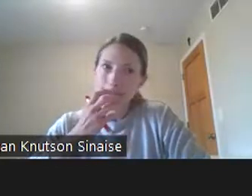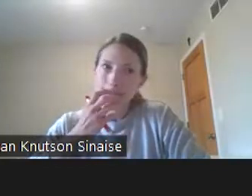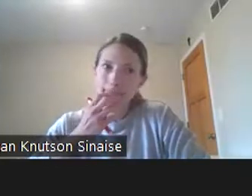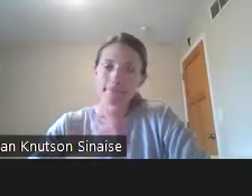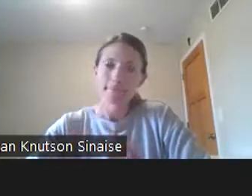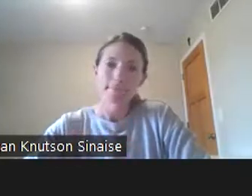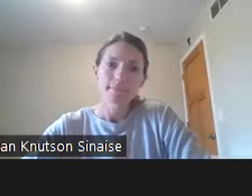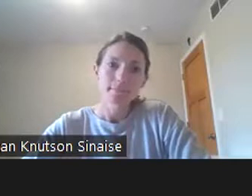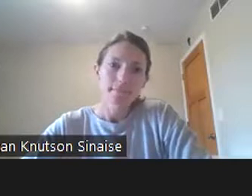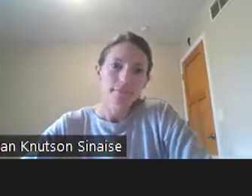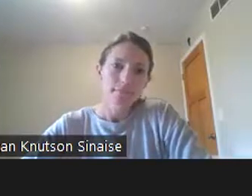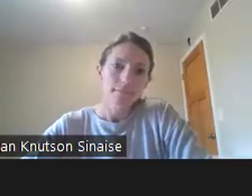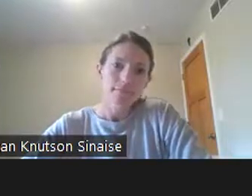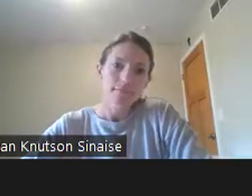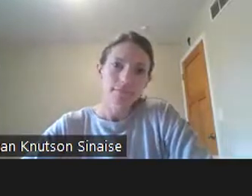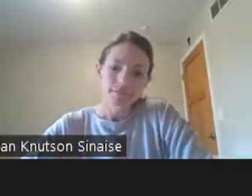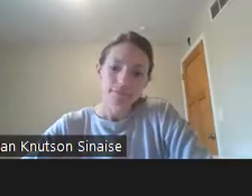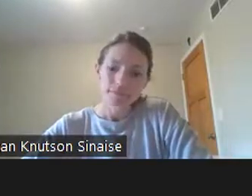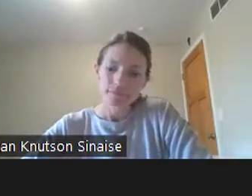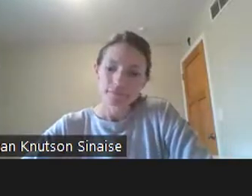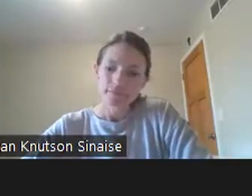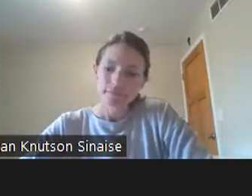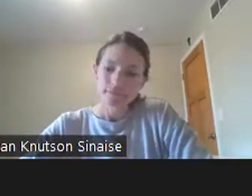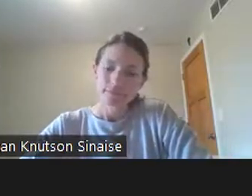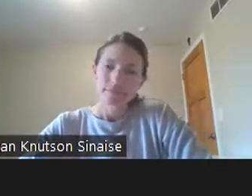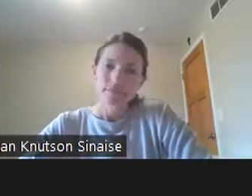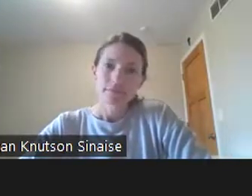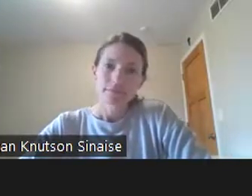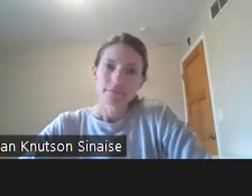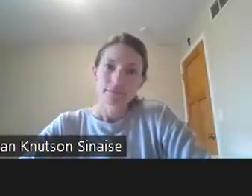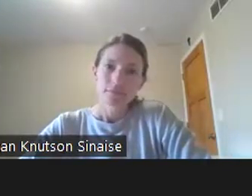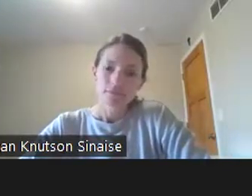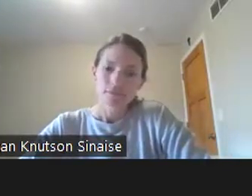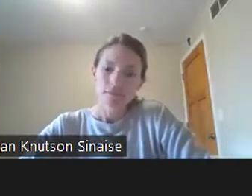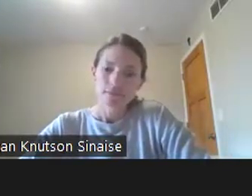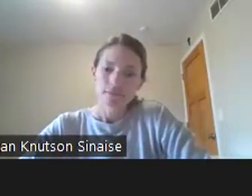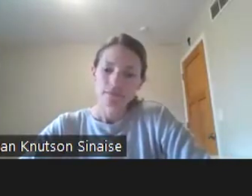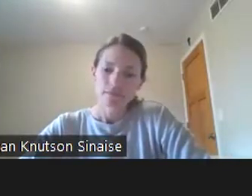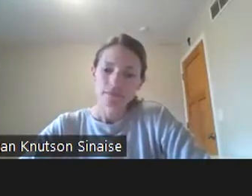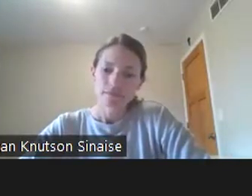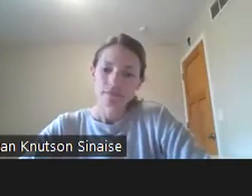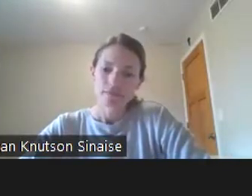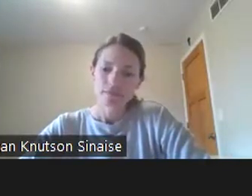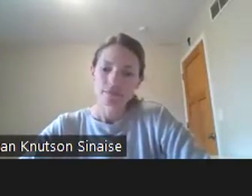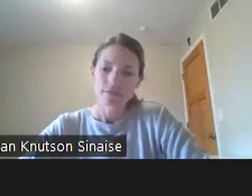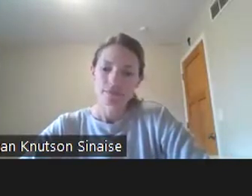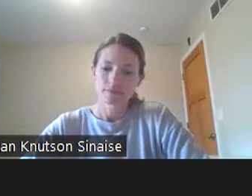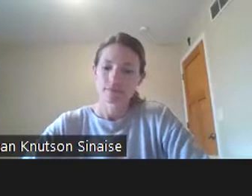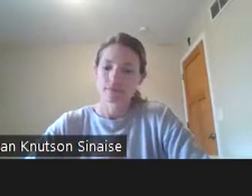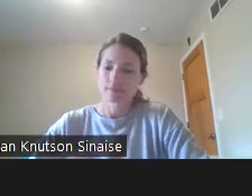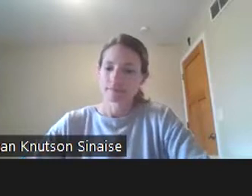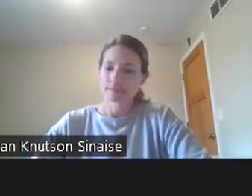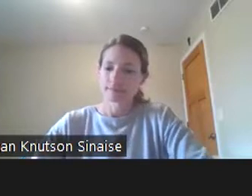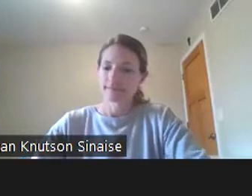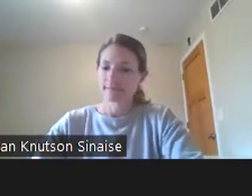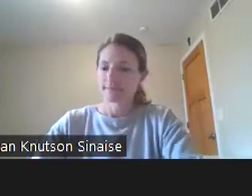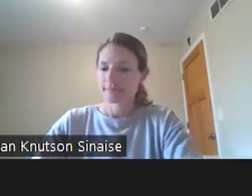nearly 500 health centers have been a part of this initiative in improving hypertension control through self-measure blood pressure